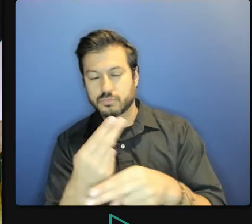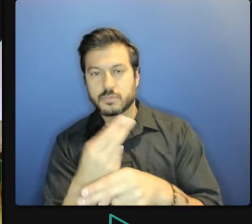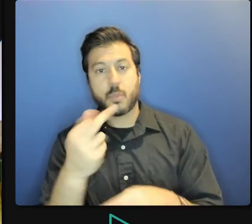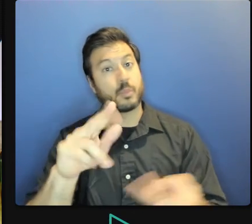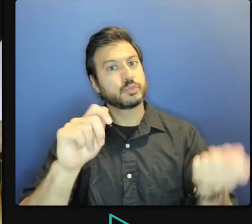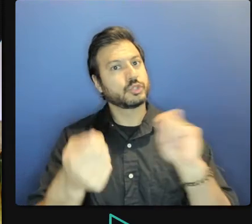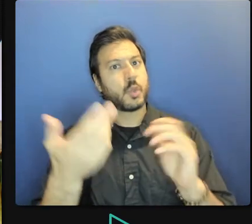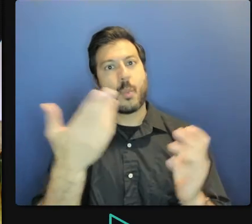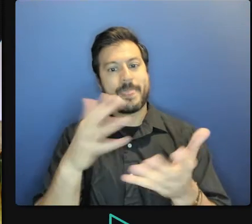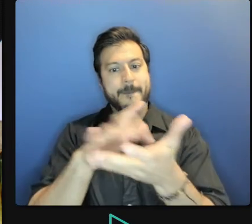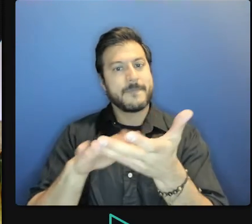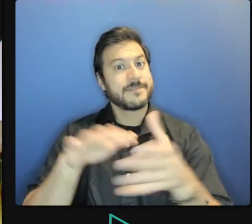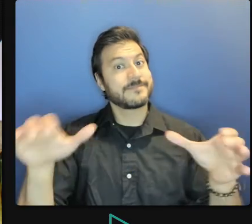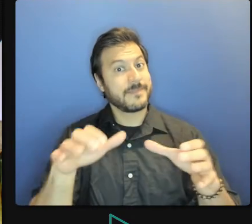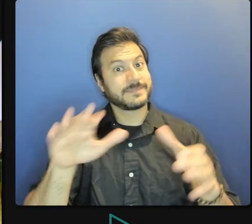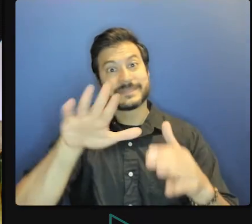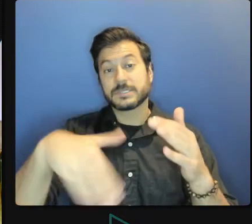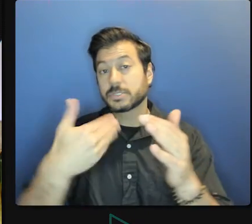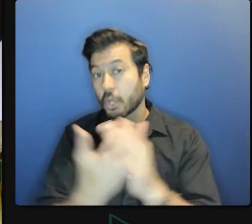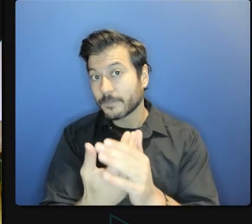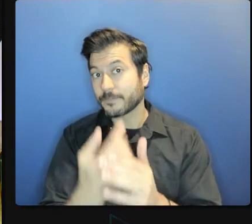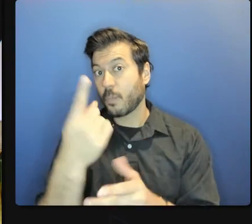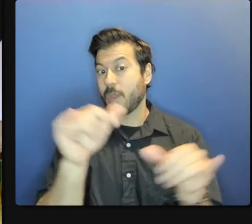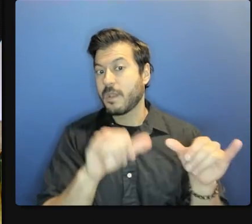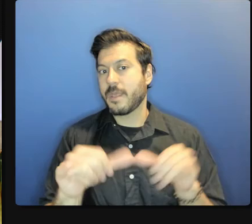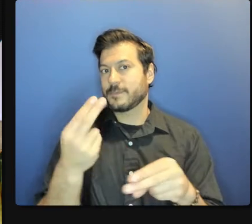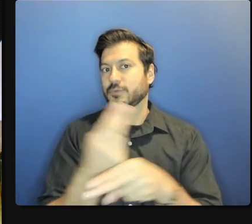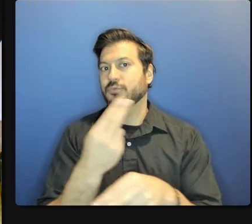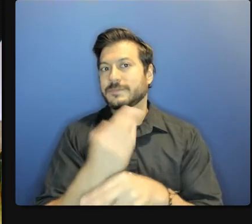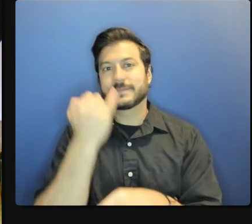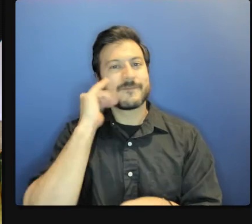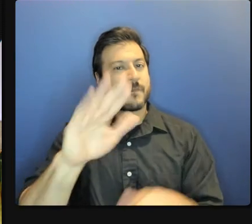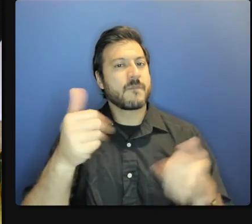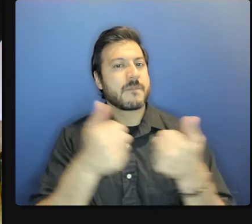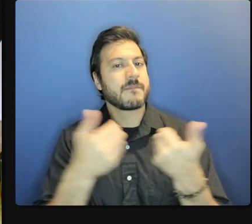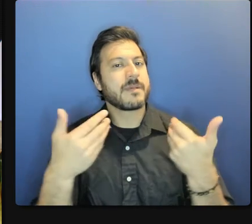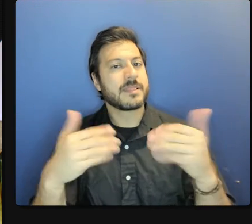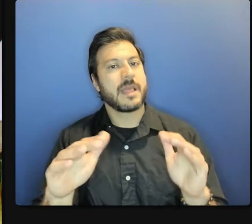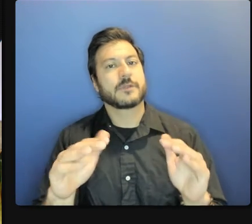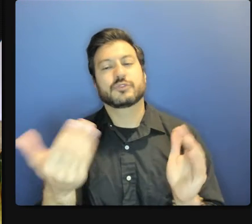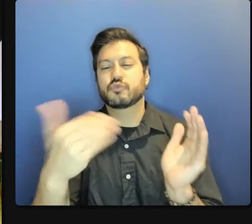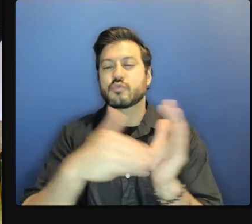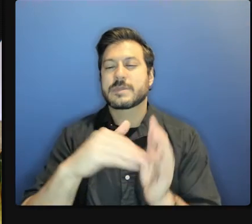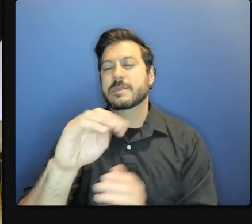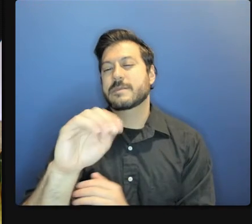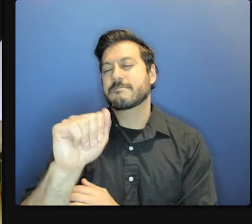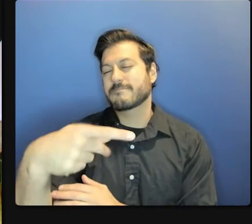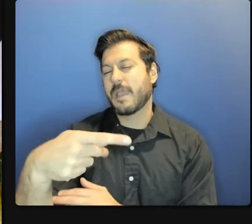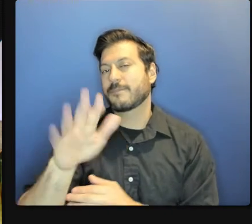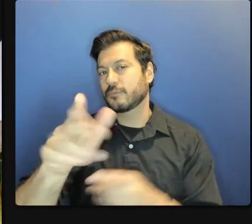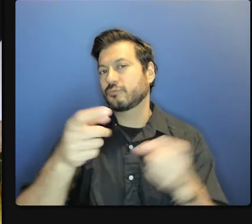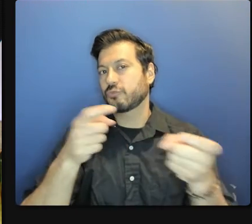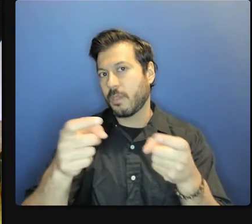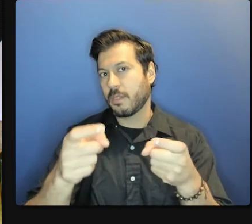or to even change what the button does entirely. In one common-use case for this is if you're game allows remapping of controls.